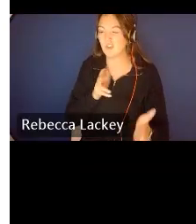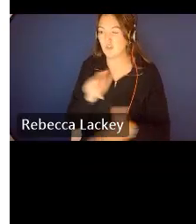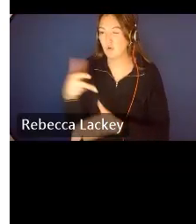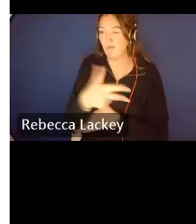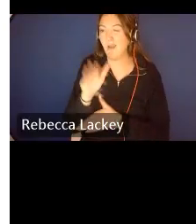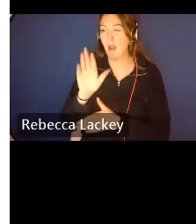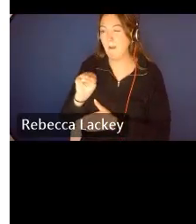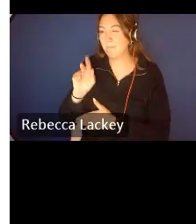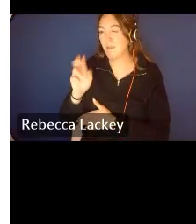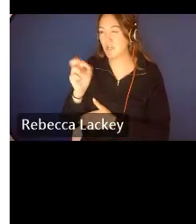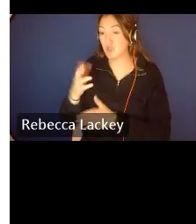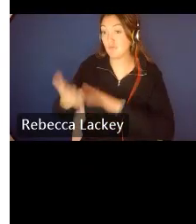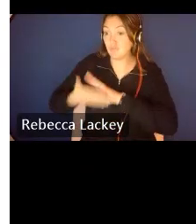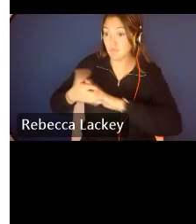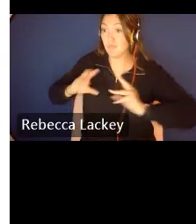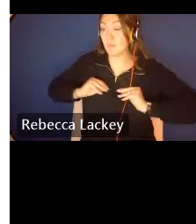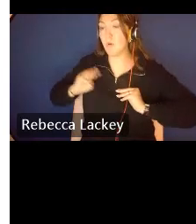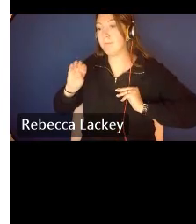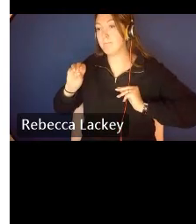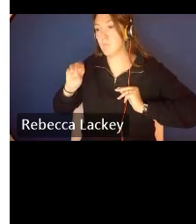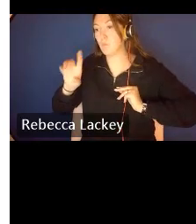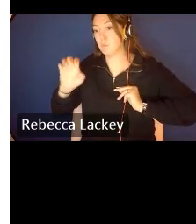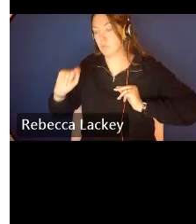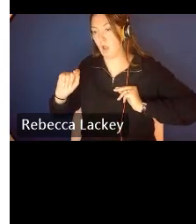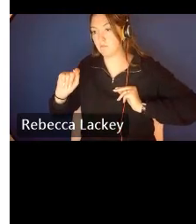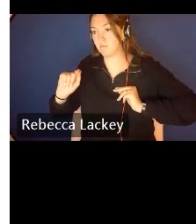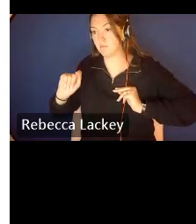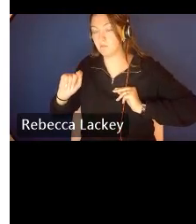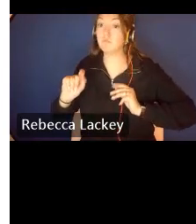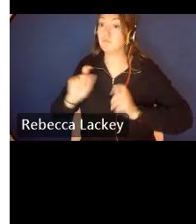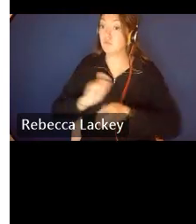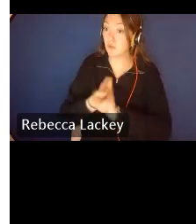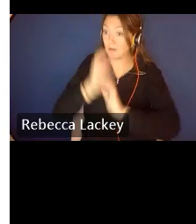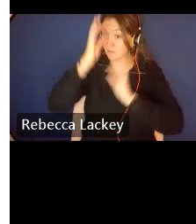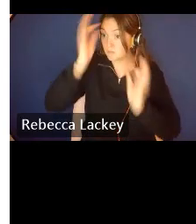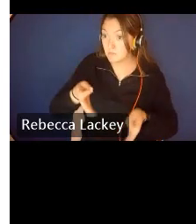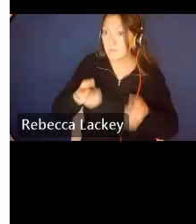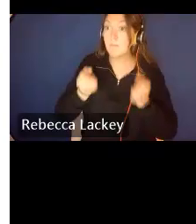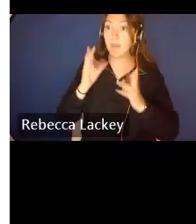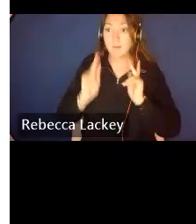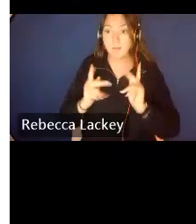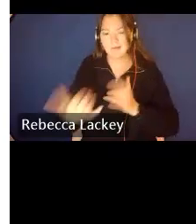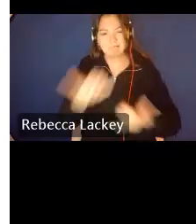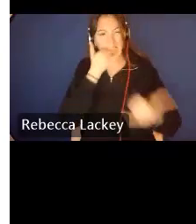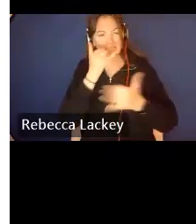owned and operated by MODOT. After the change was made, several residents called with questions,